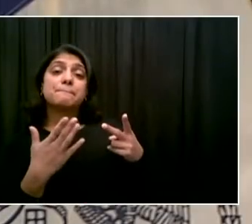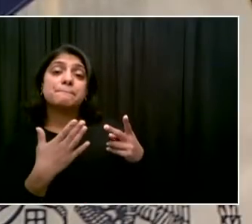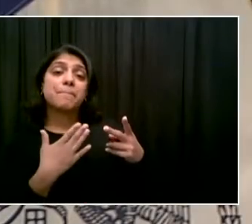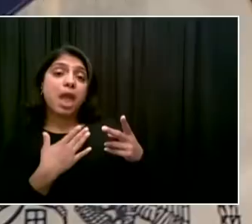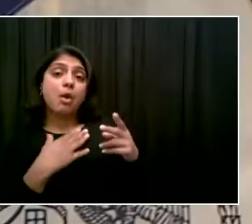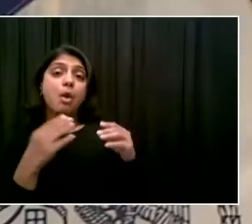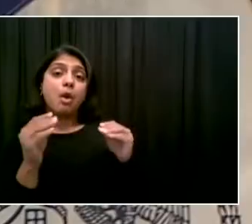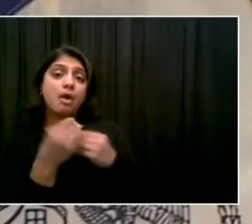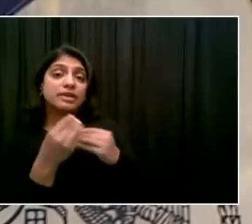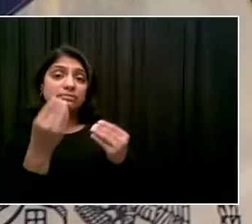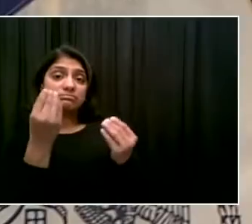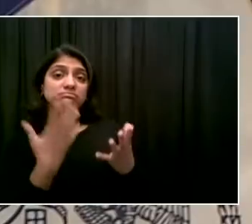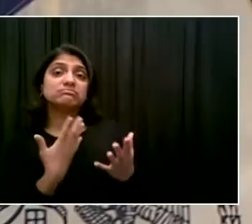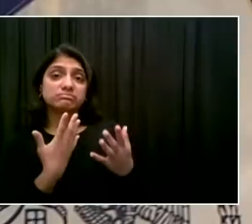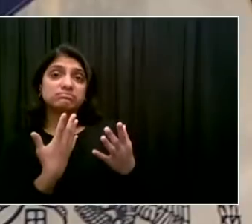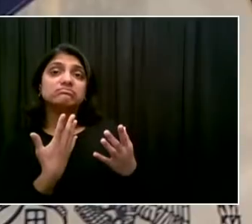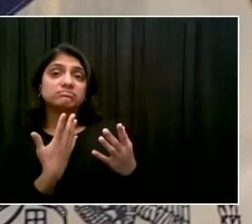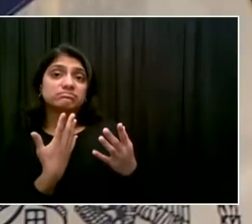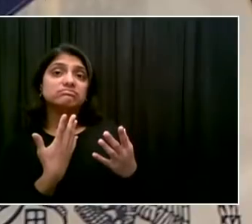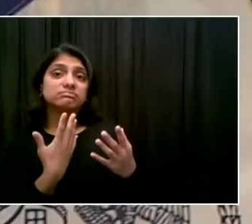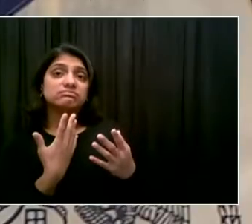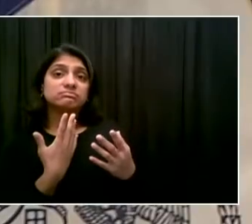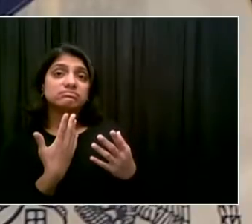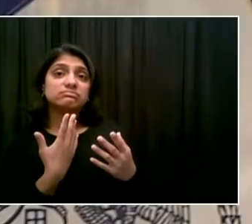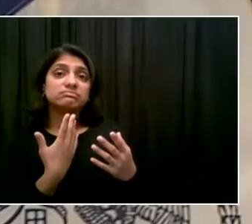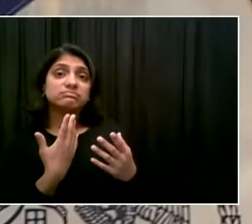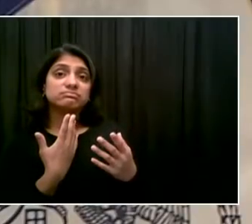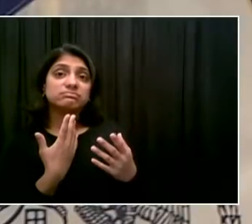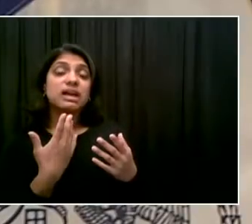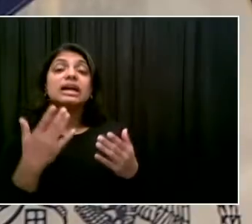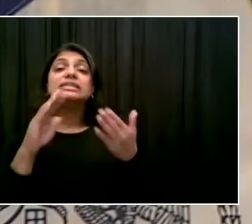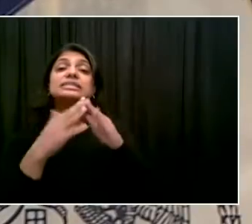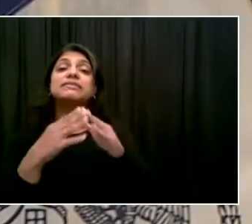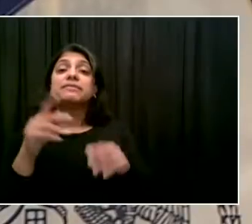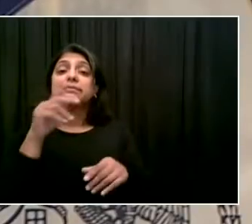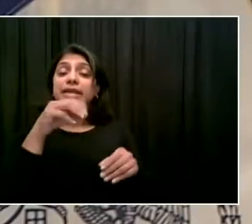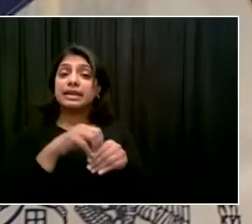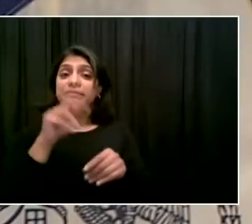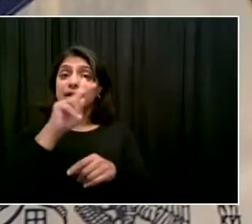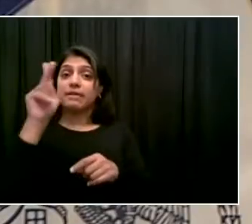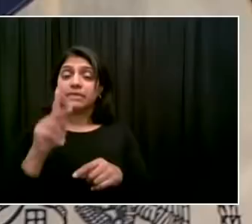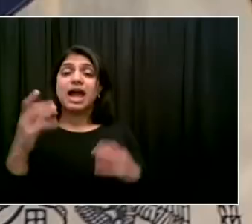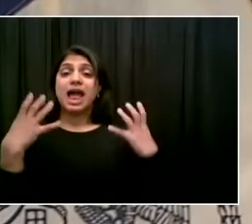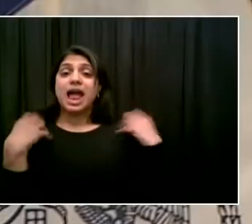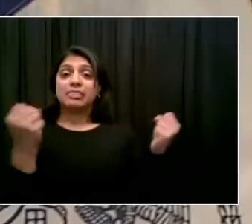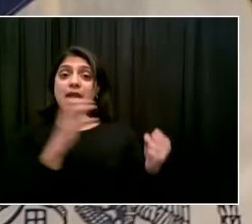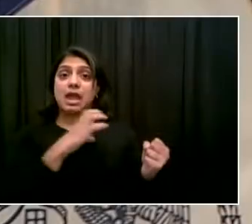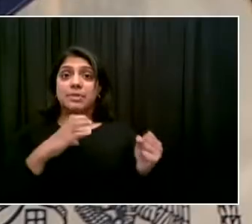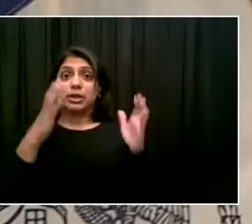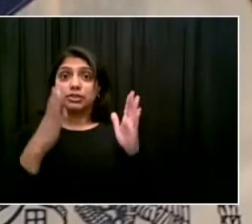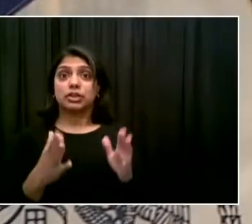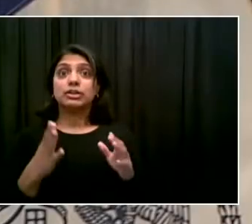JUST INFORMED ME THAT THE HEALTH COMMISSIONER IN HIPLADELPHIA IS ADVISING AGAINST